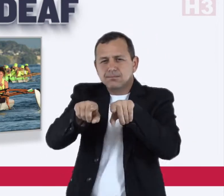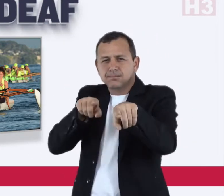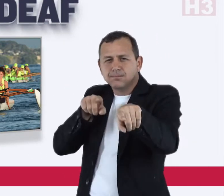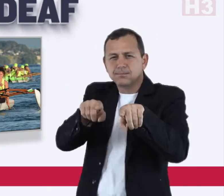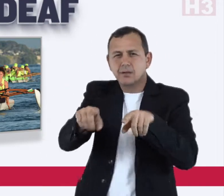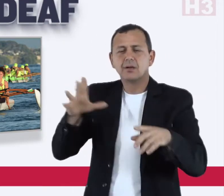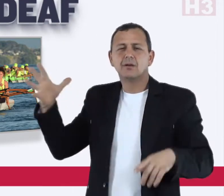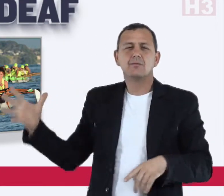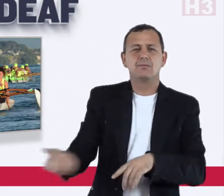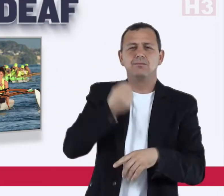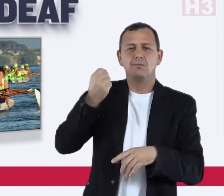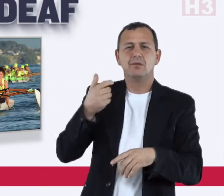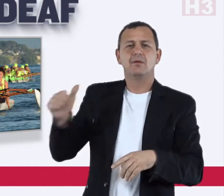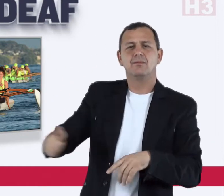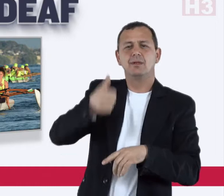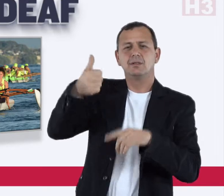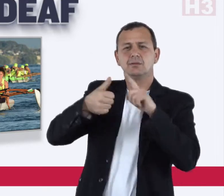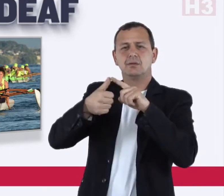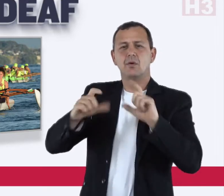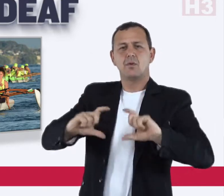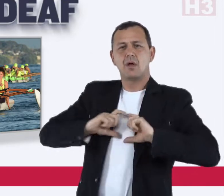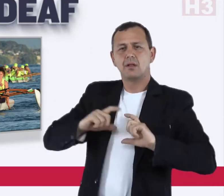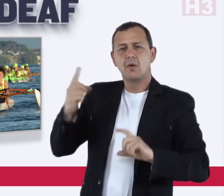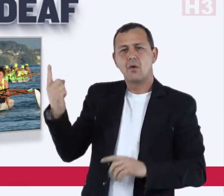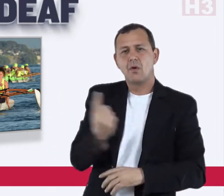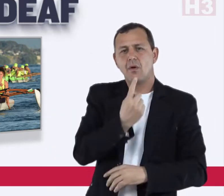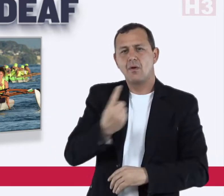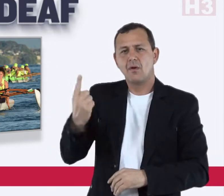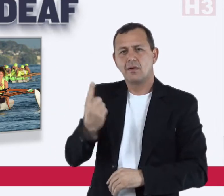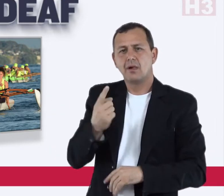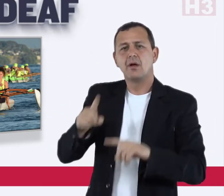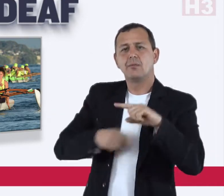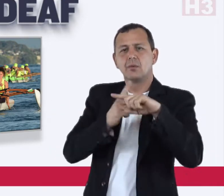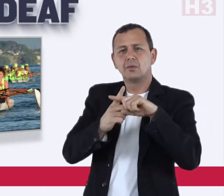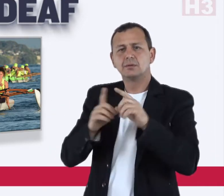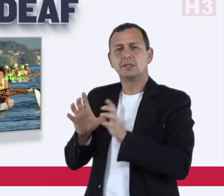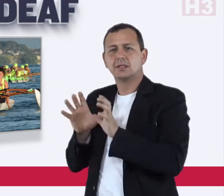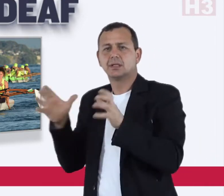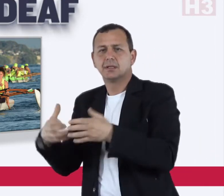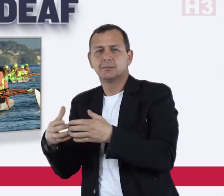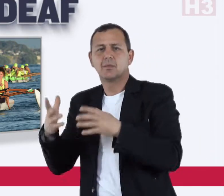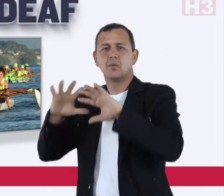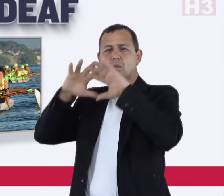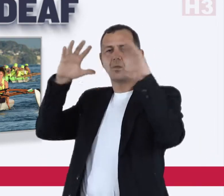She has won gold in solo and team events around